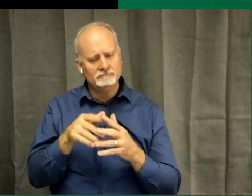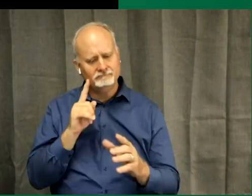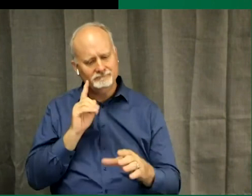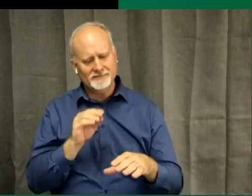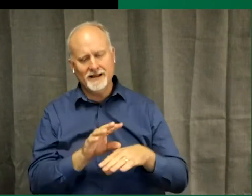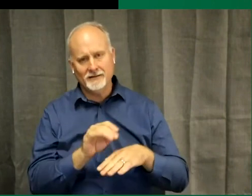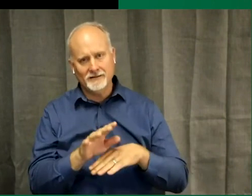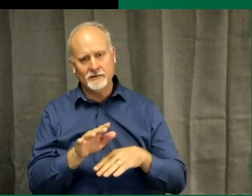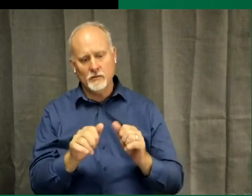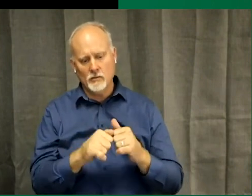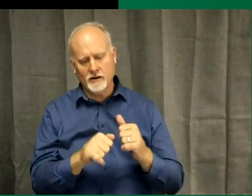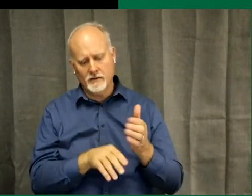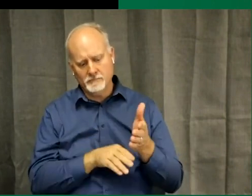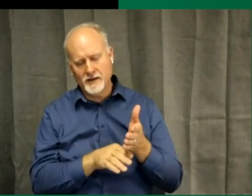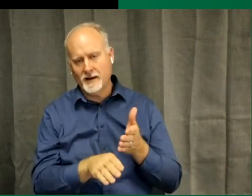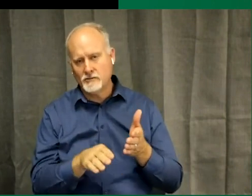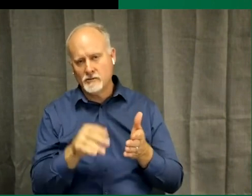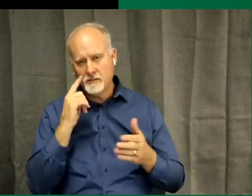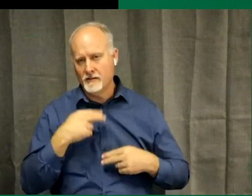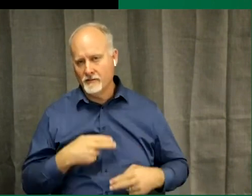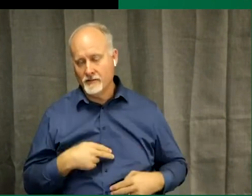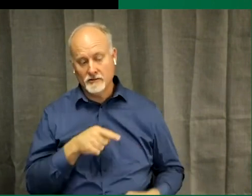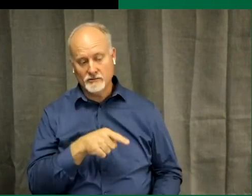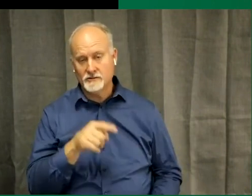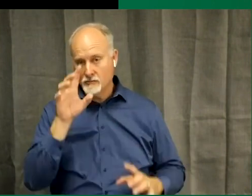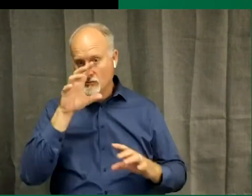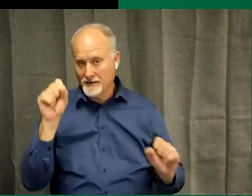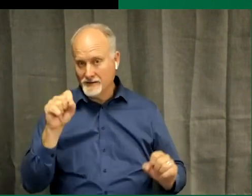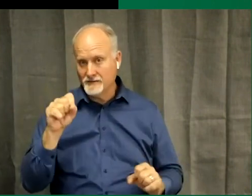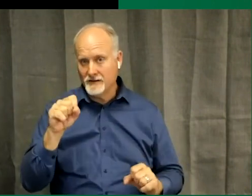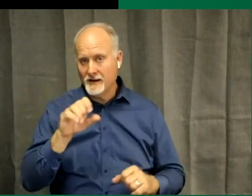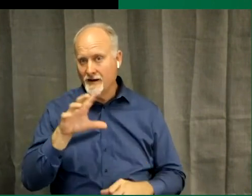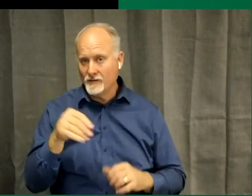health she's the president of the african-american studies organization a member of the student